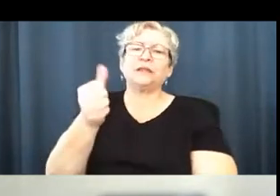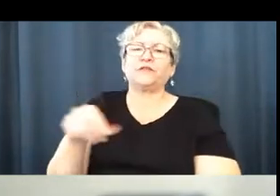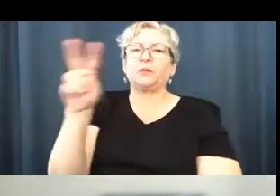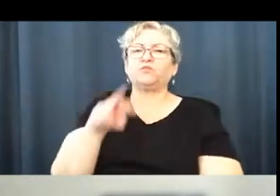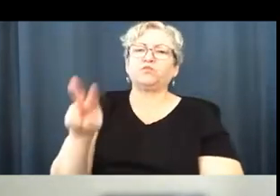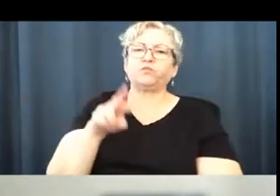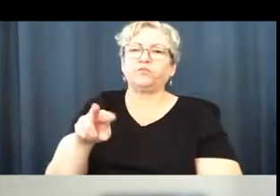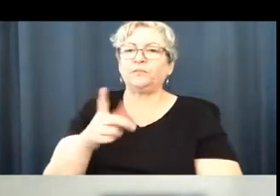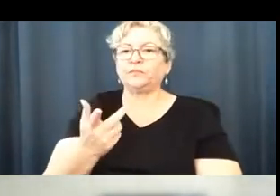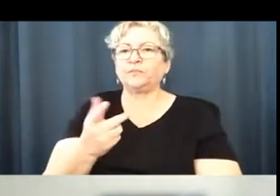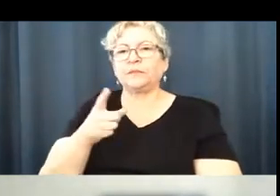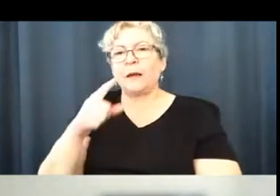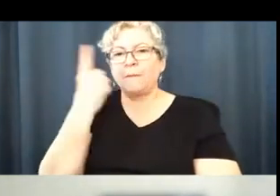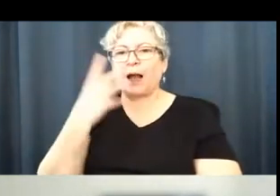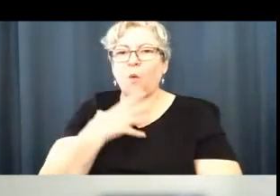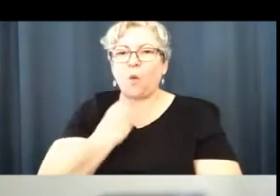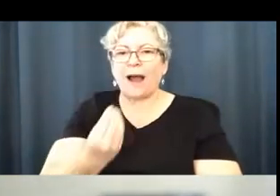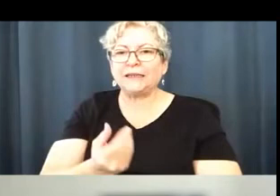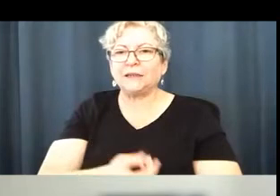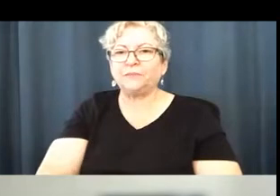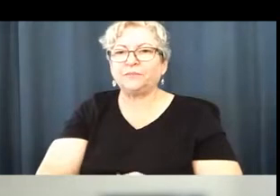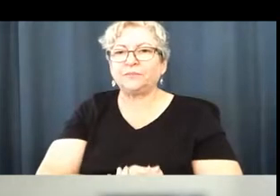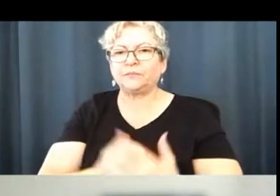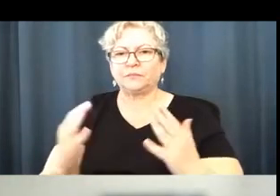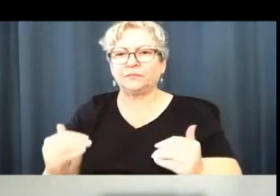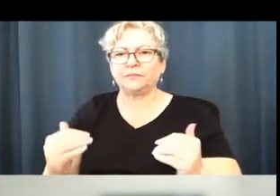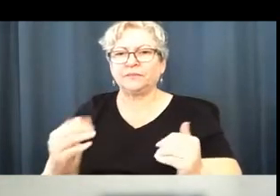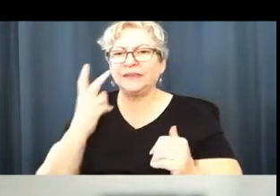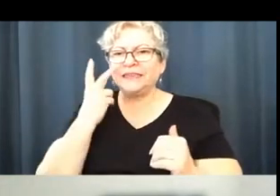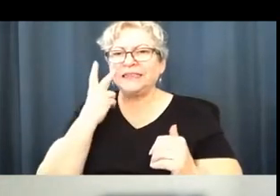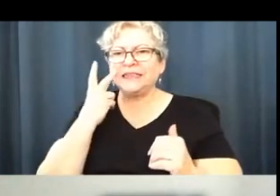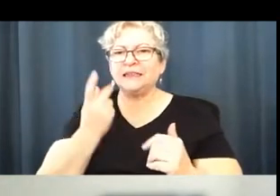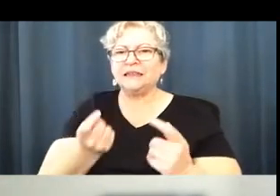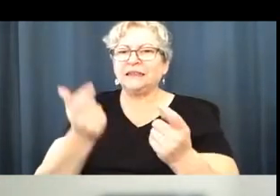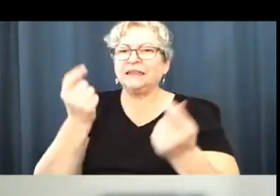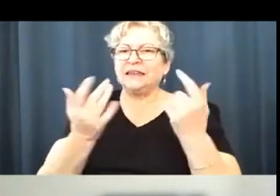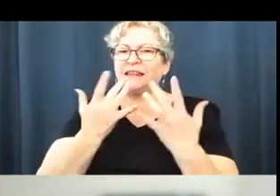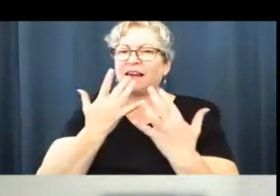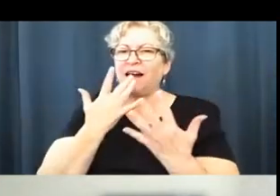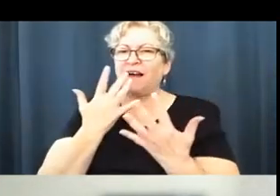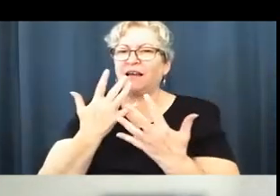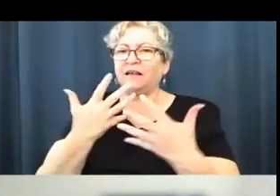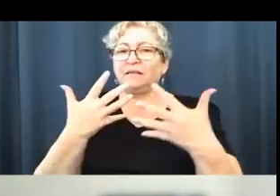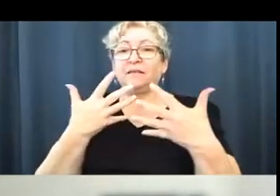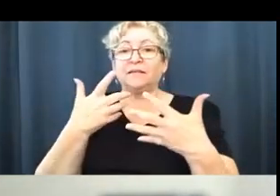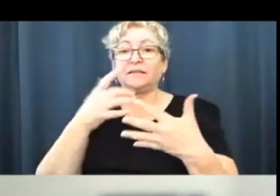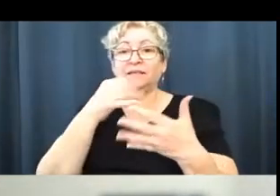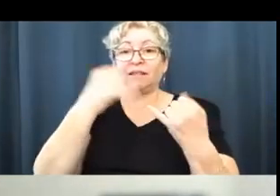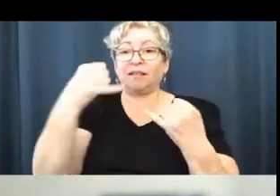In black and white, and below you can see if you remove the saturation, move the colors, those lines are basically indistinguishable.